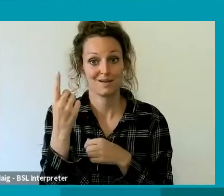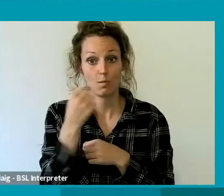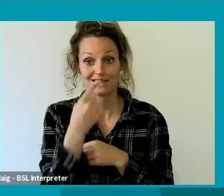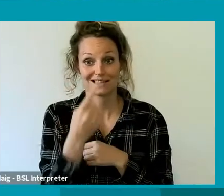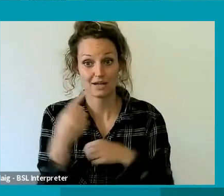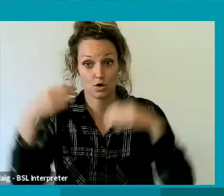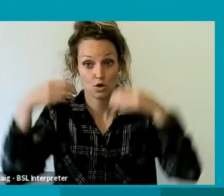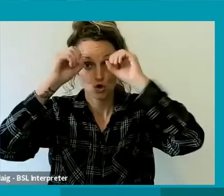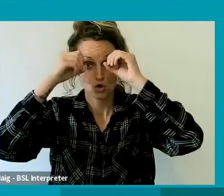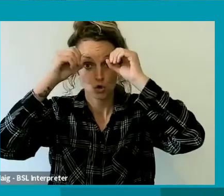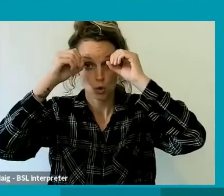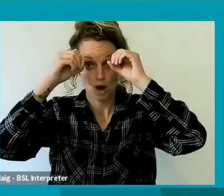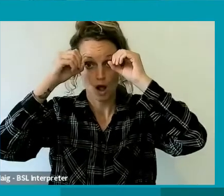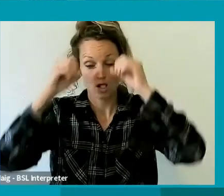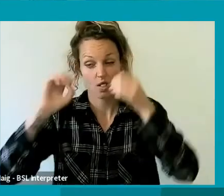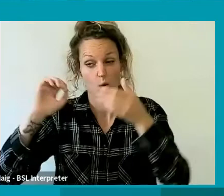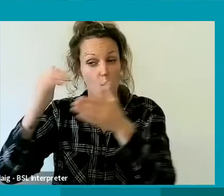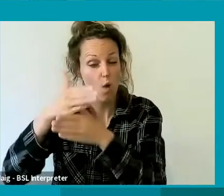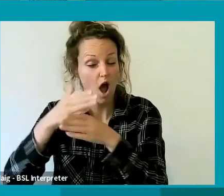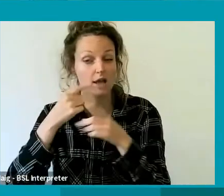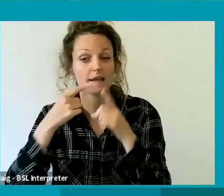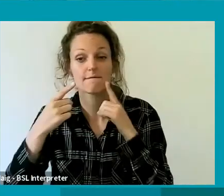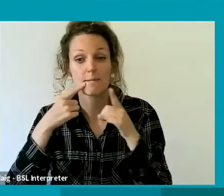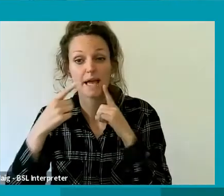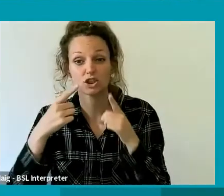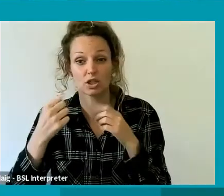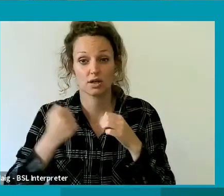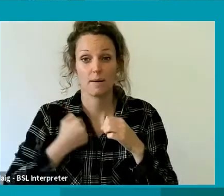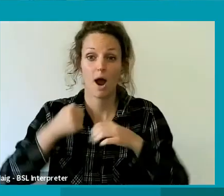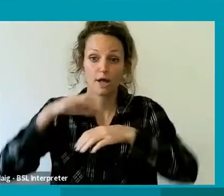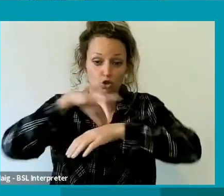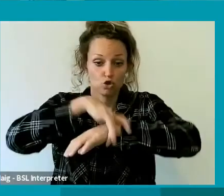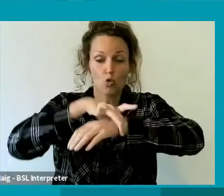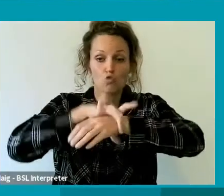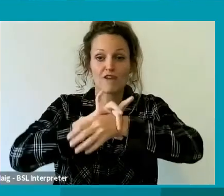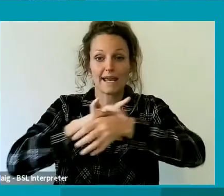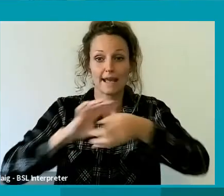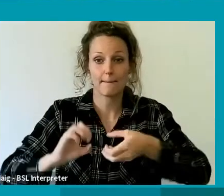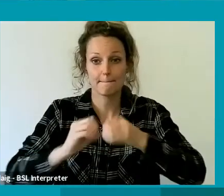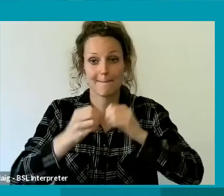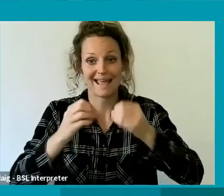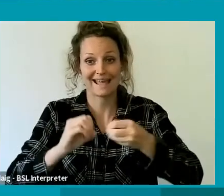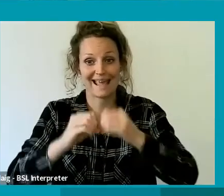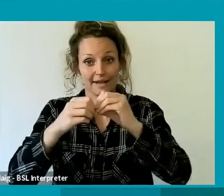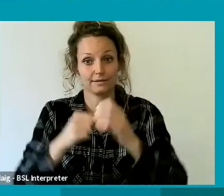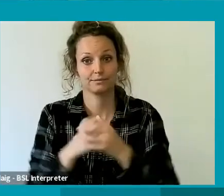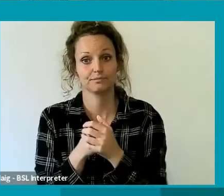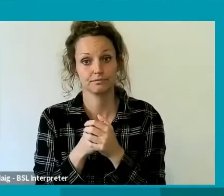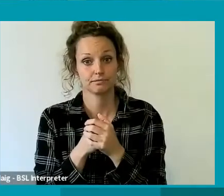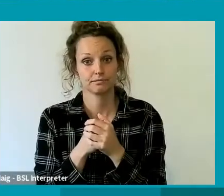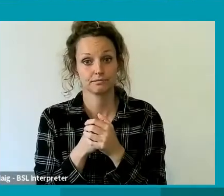up for me is a bit of work info. My Instagram for my jewelry making not a lot given how active I am